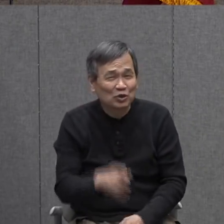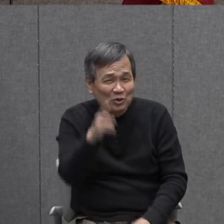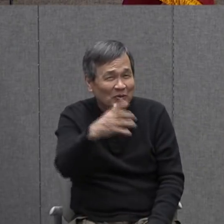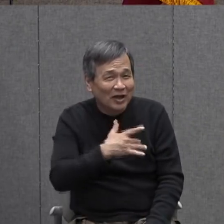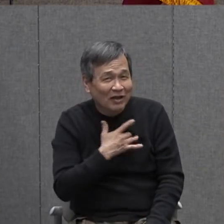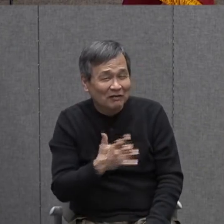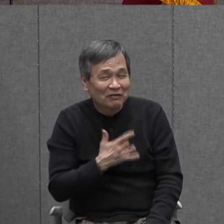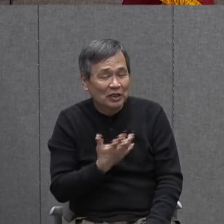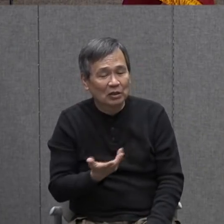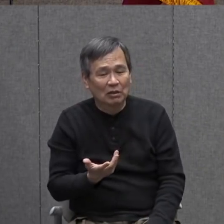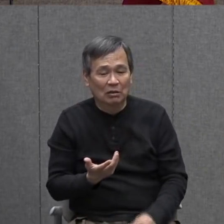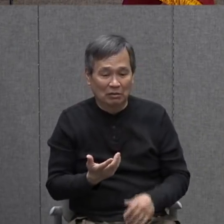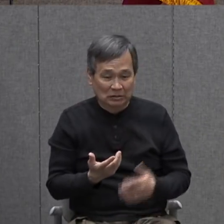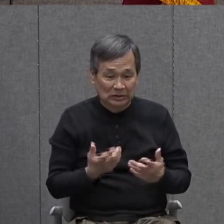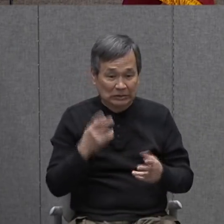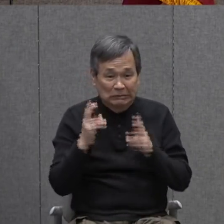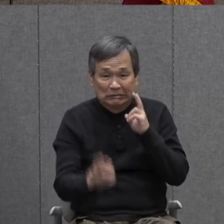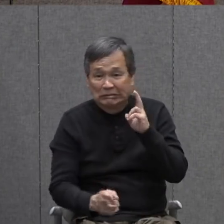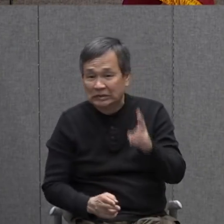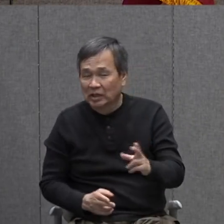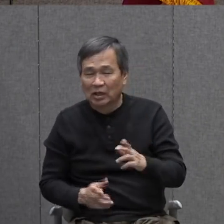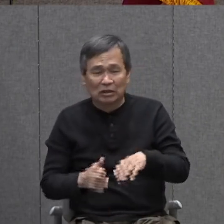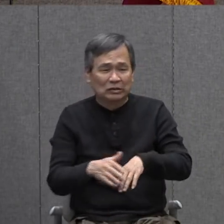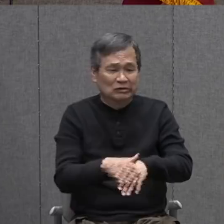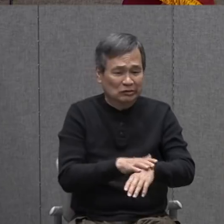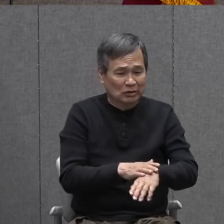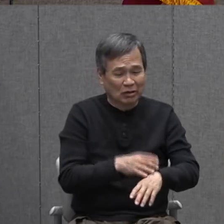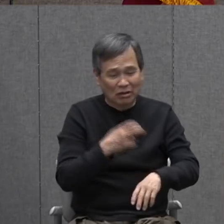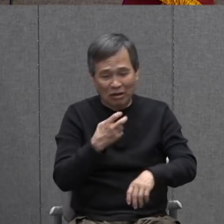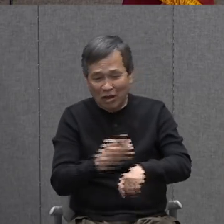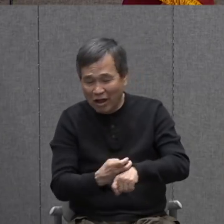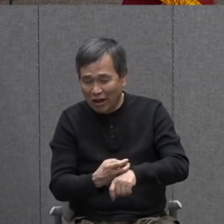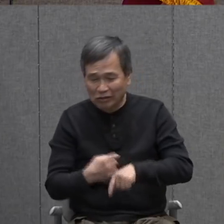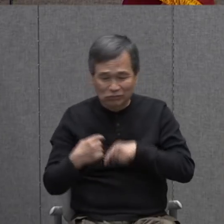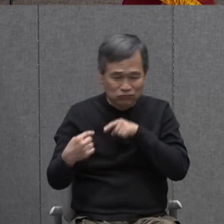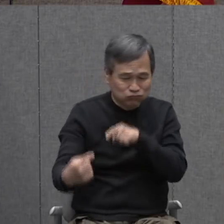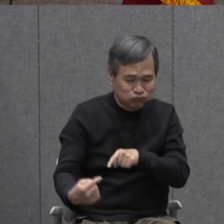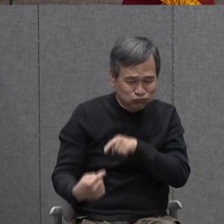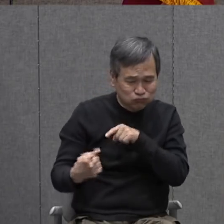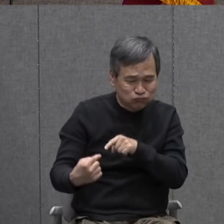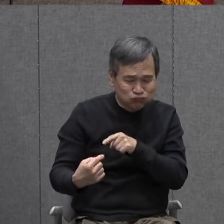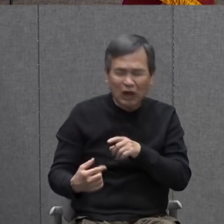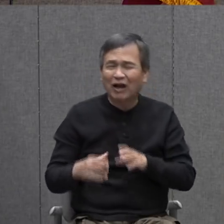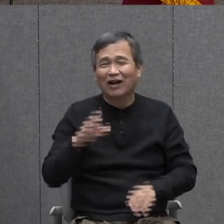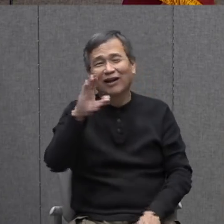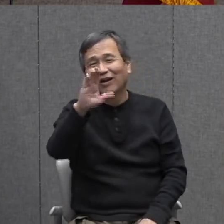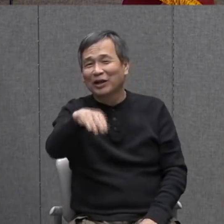Art doesn't need to be fast. Art doesn't need to look great. It's supposed to feel good